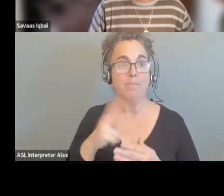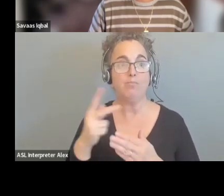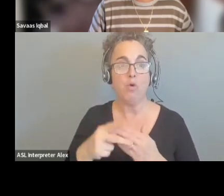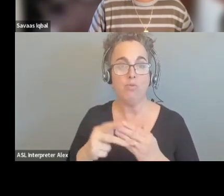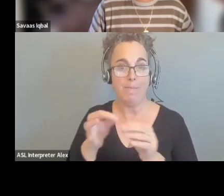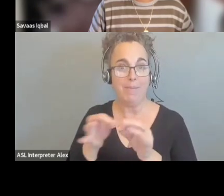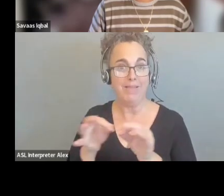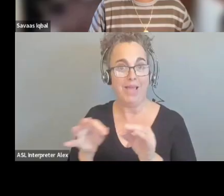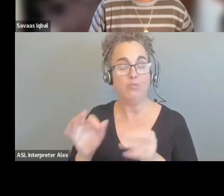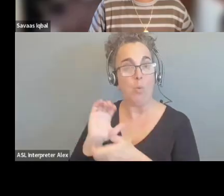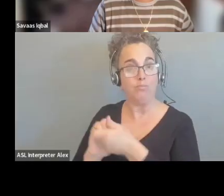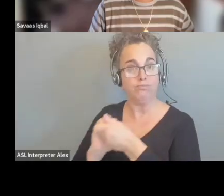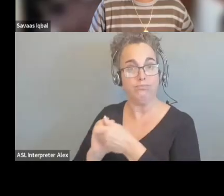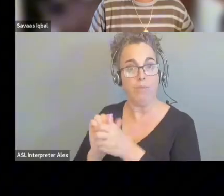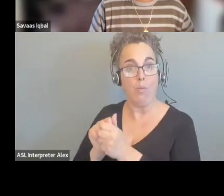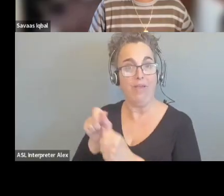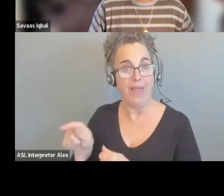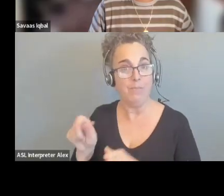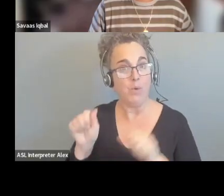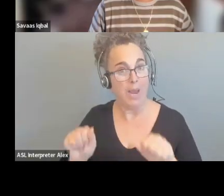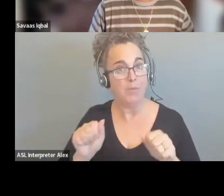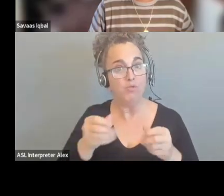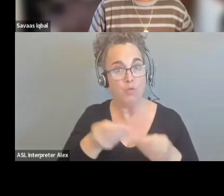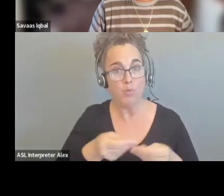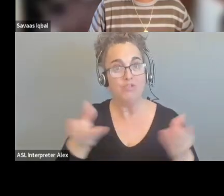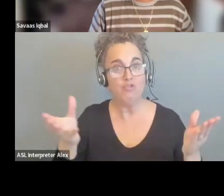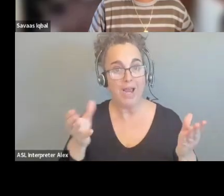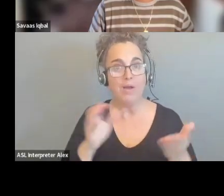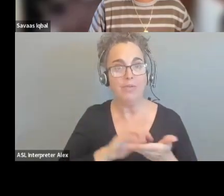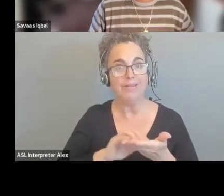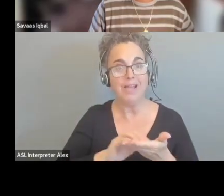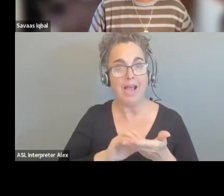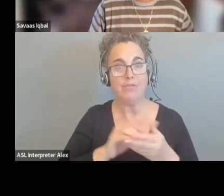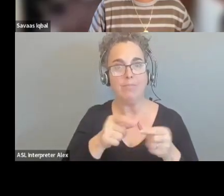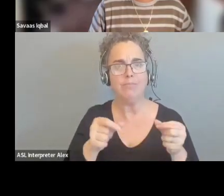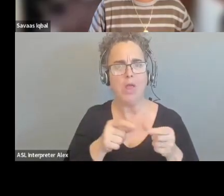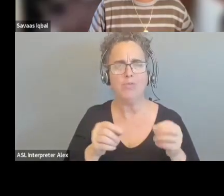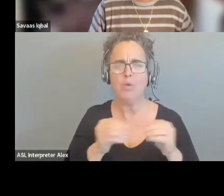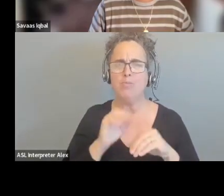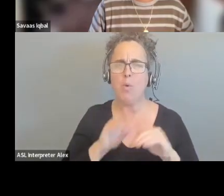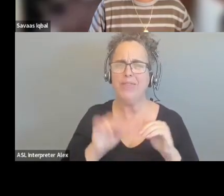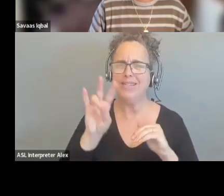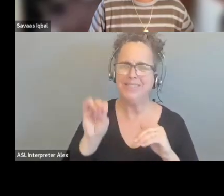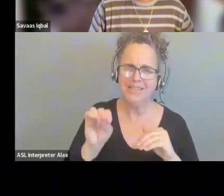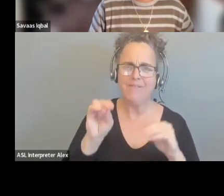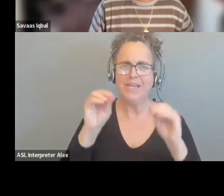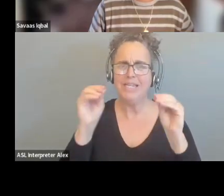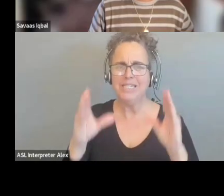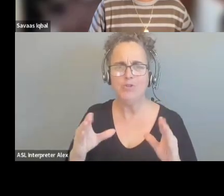made it possible to share the tactile coding blocks with over 70 teachers across the country at the start of this project.